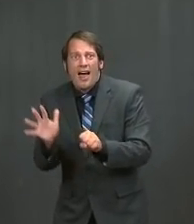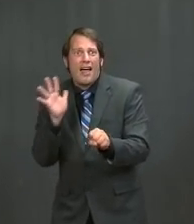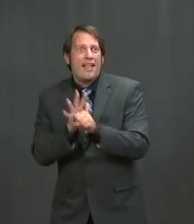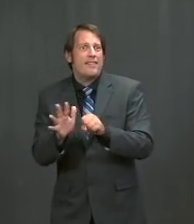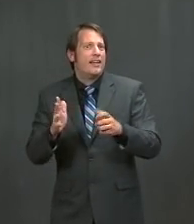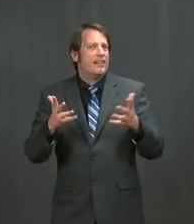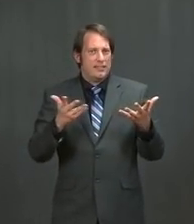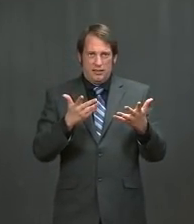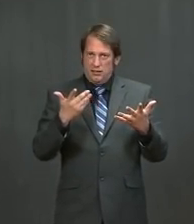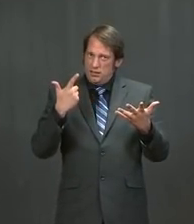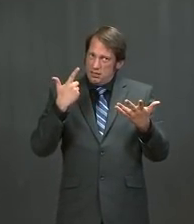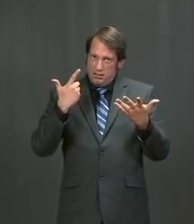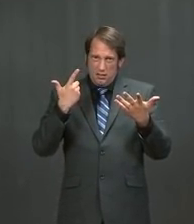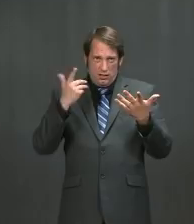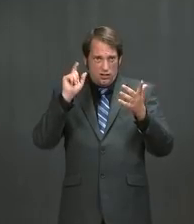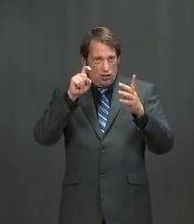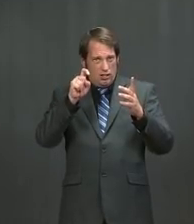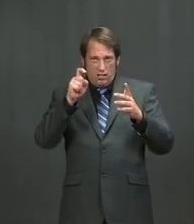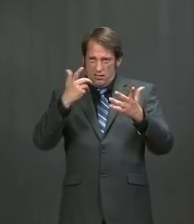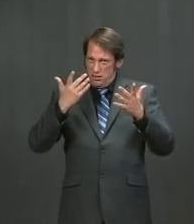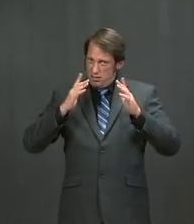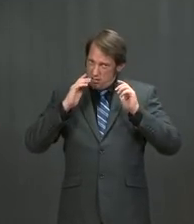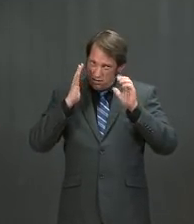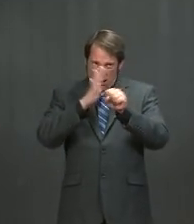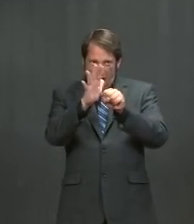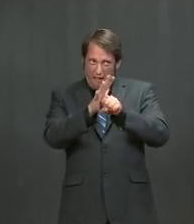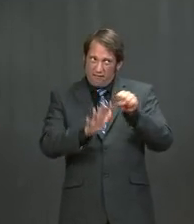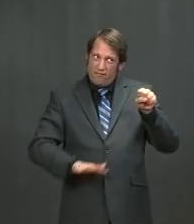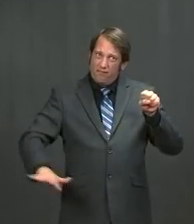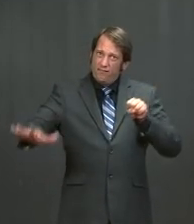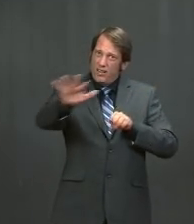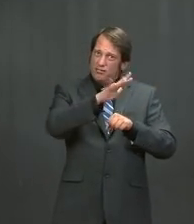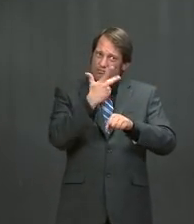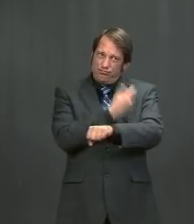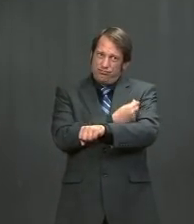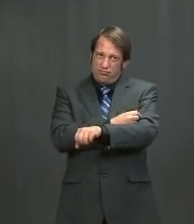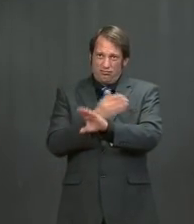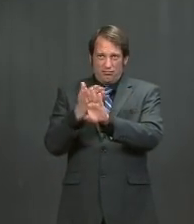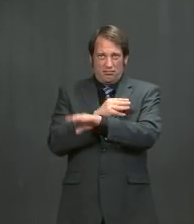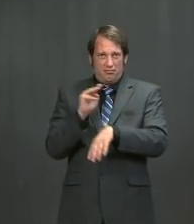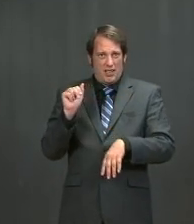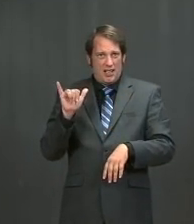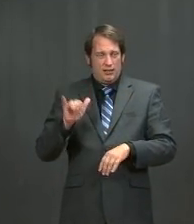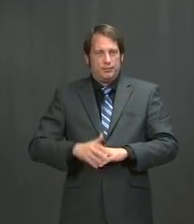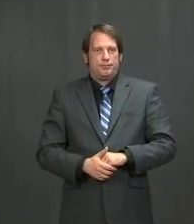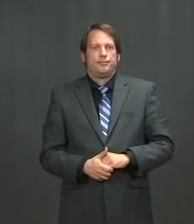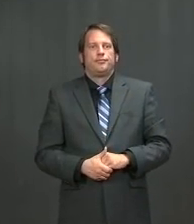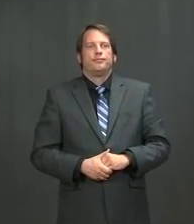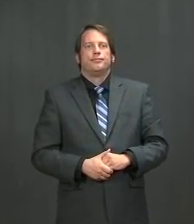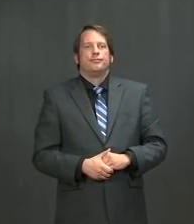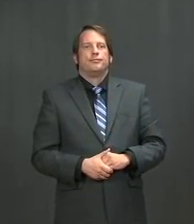Go ahead, in the back. The Press: On infrastructure, does the President support the idea of a possible second reconciliation